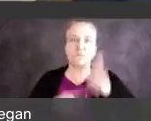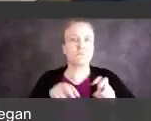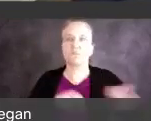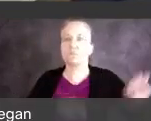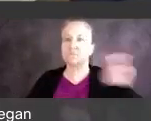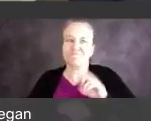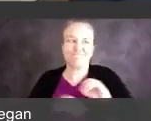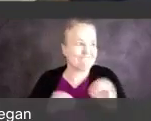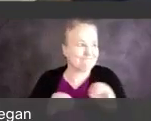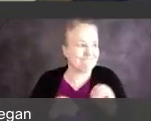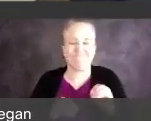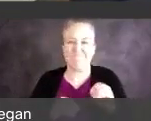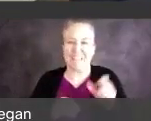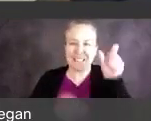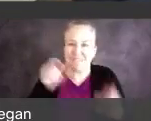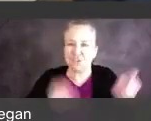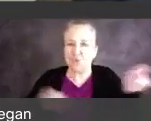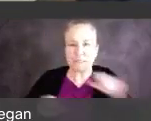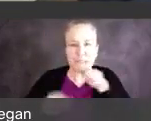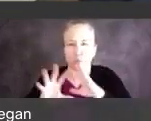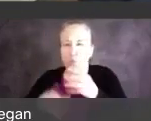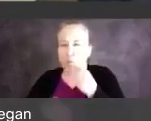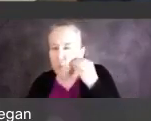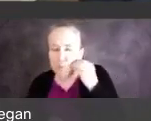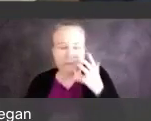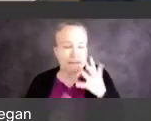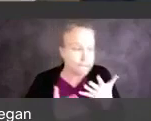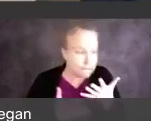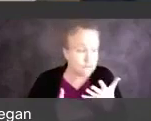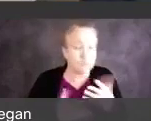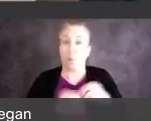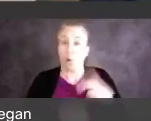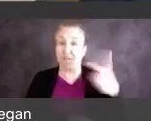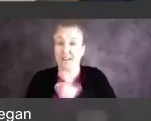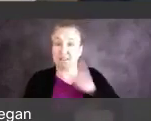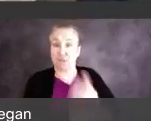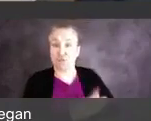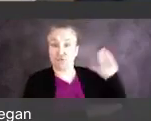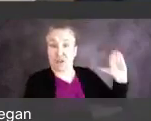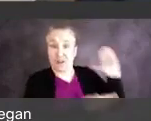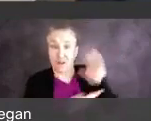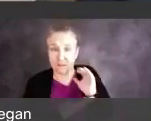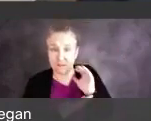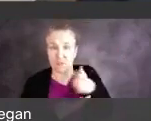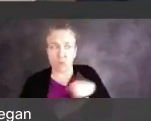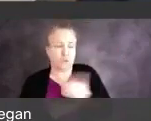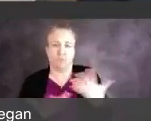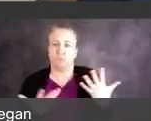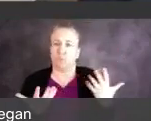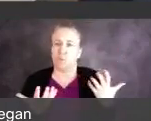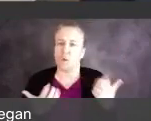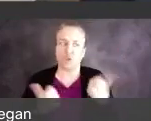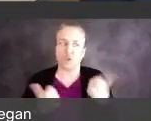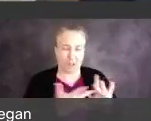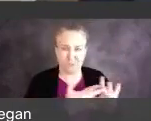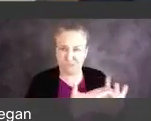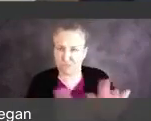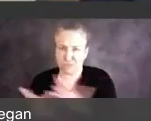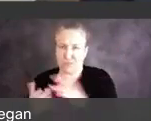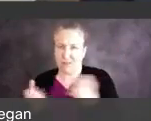and as we get more vaccine, we are eager to try to reach as many of those people as we can